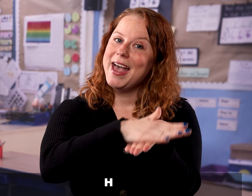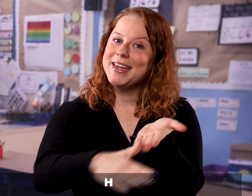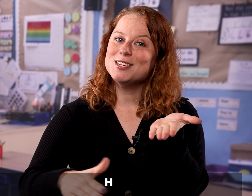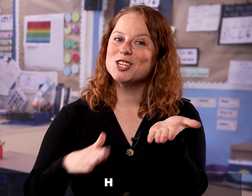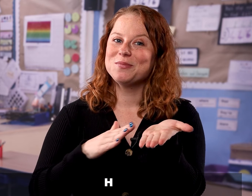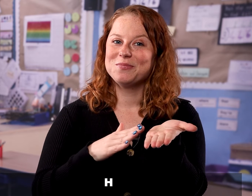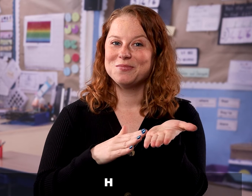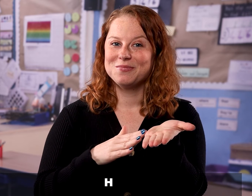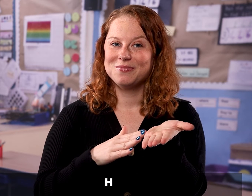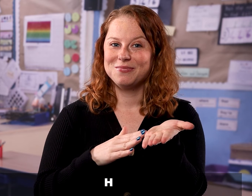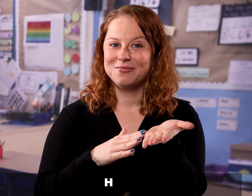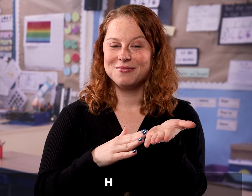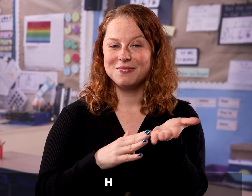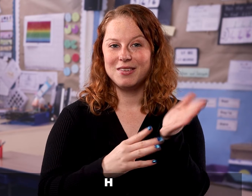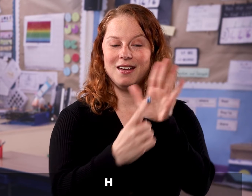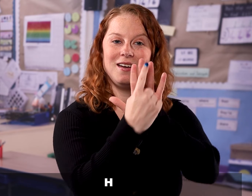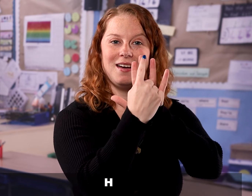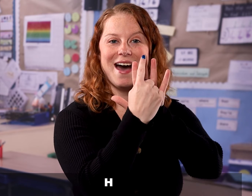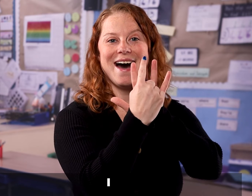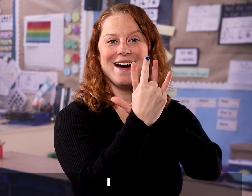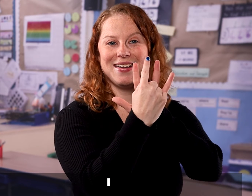H I